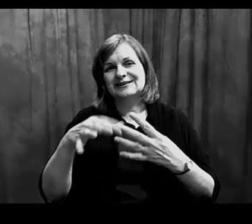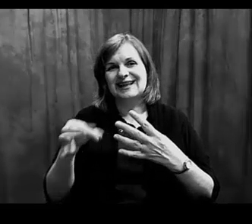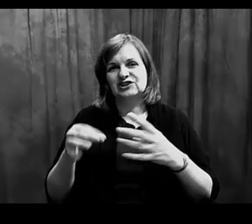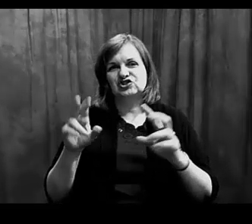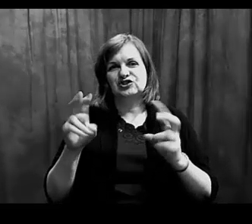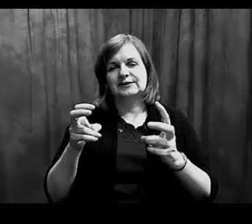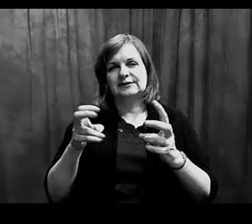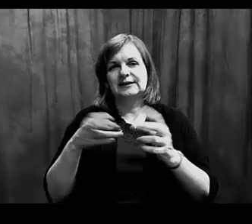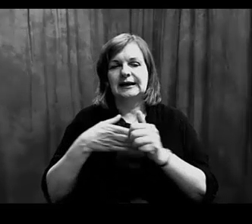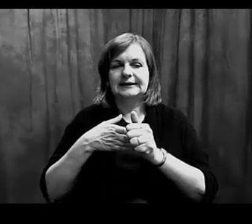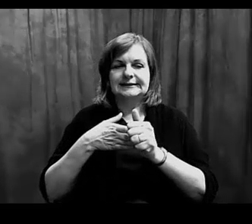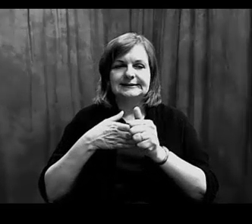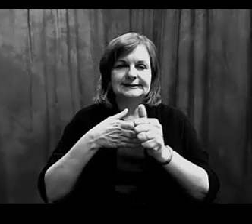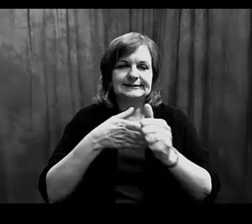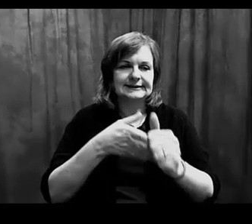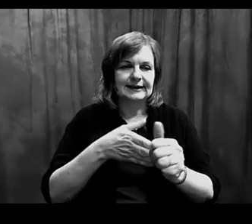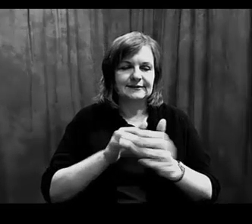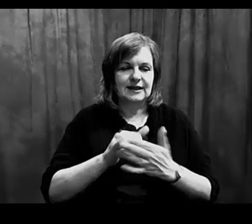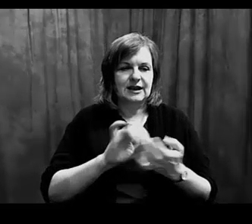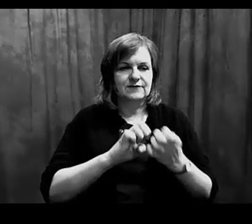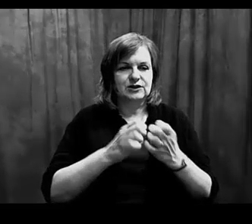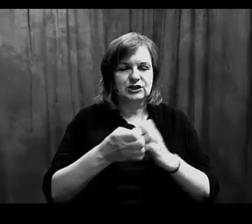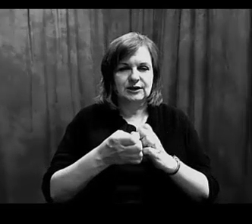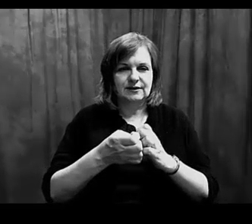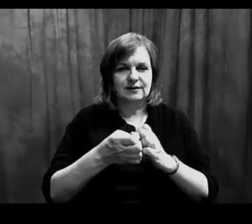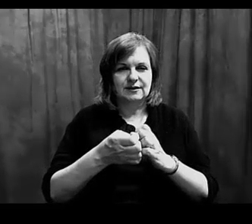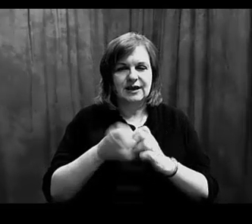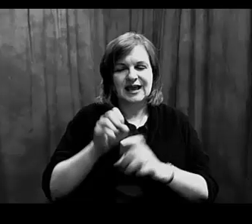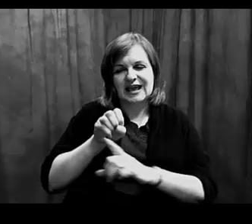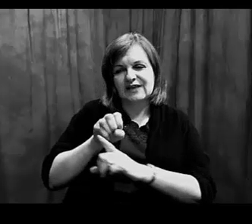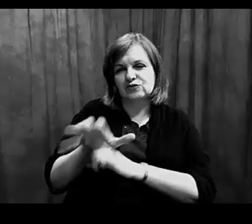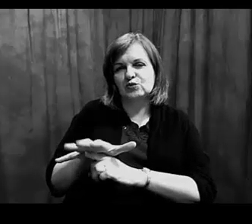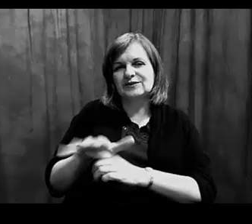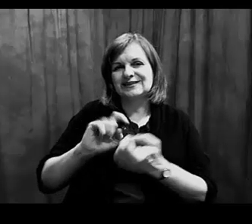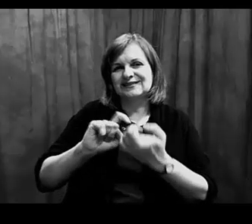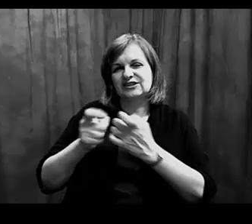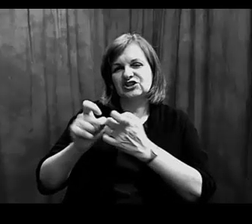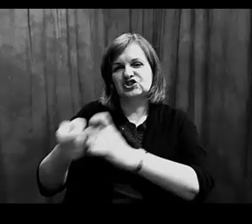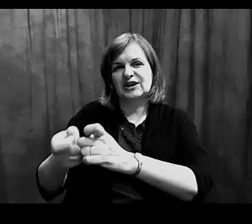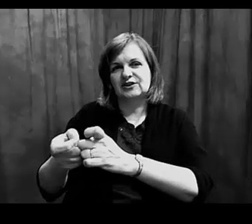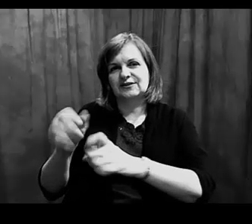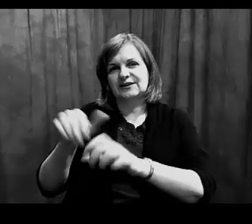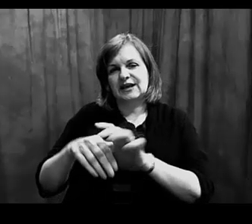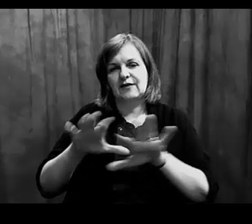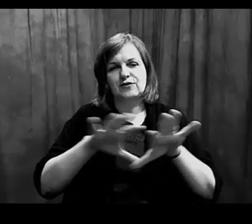natural selection is guiding evolution -- guiding these changes in populations over time